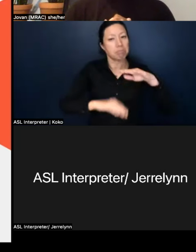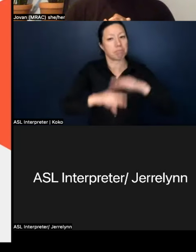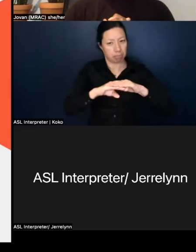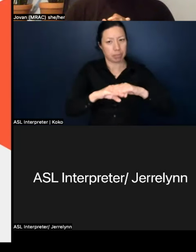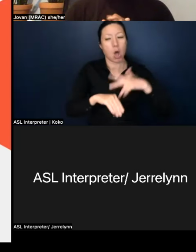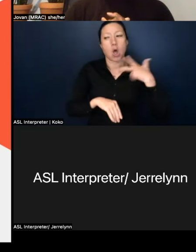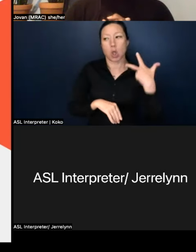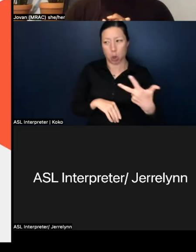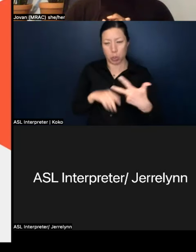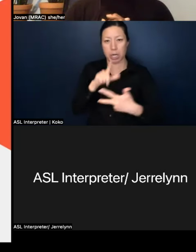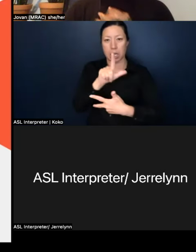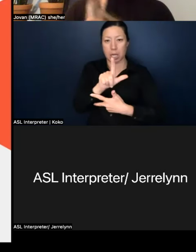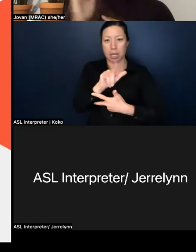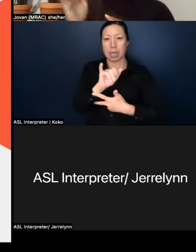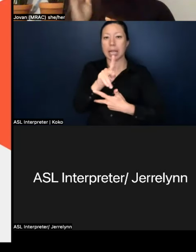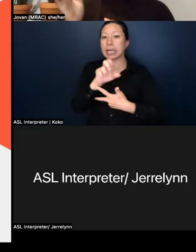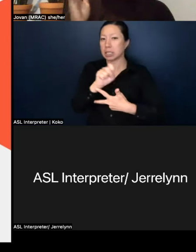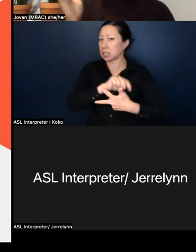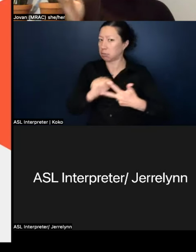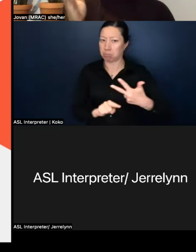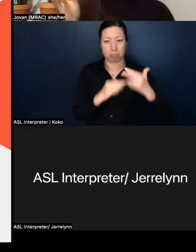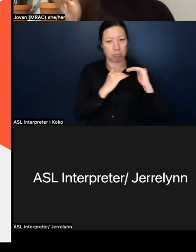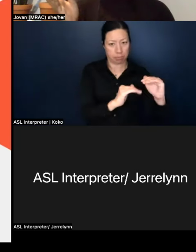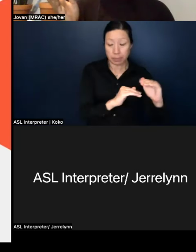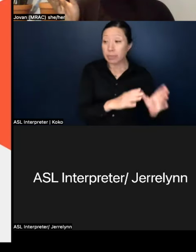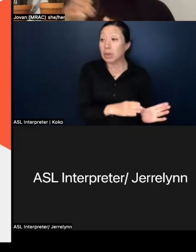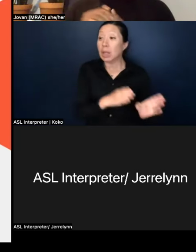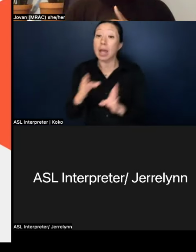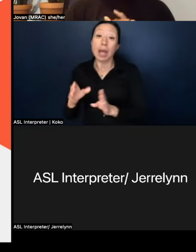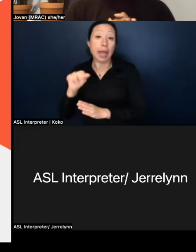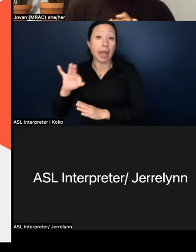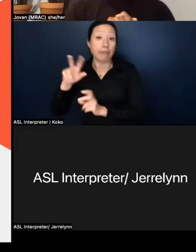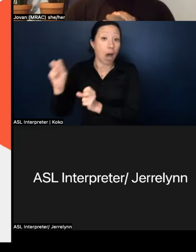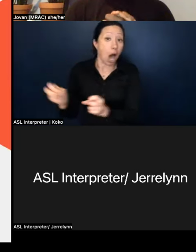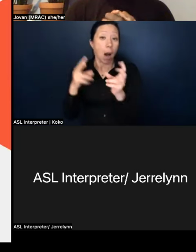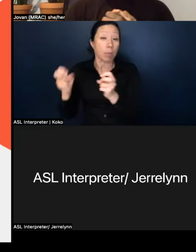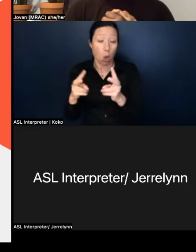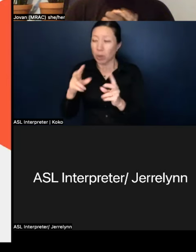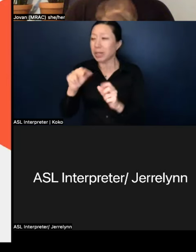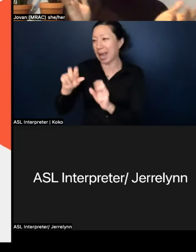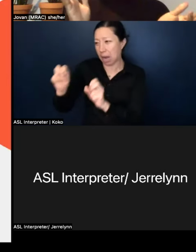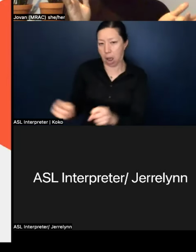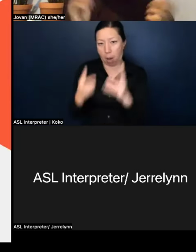If it's an upload, you'll be able to upload five things. And if it is both,